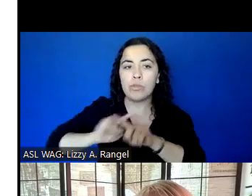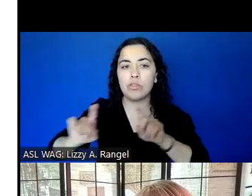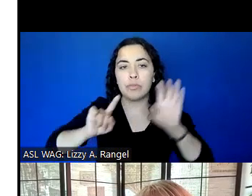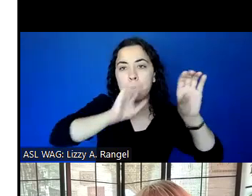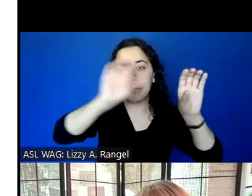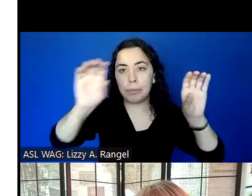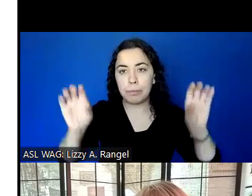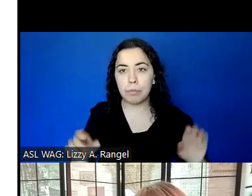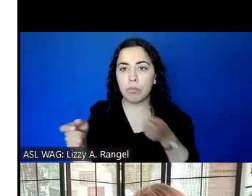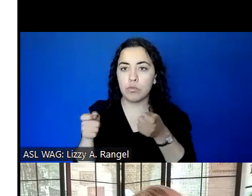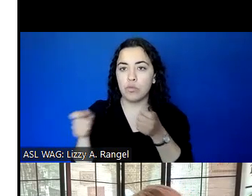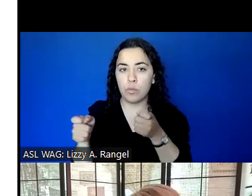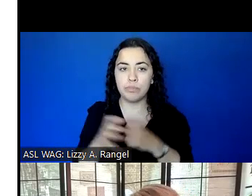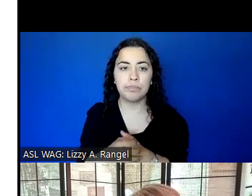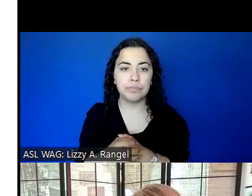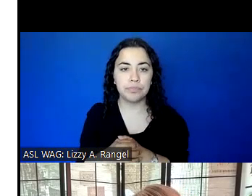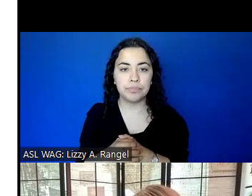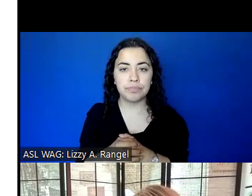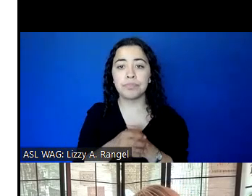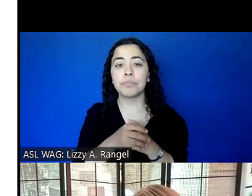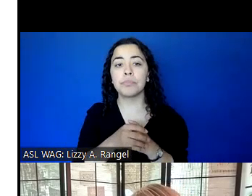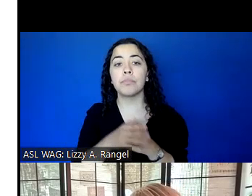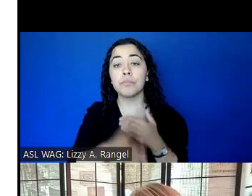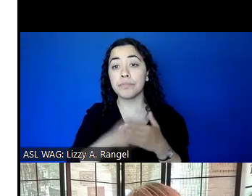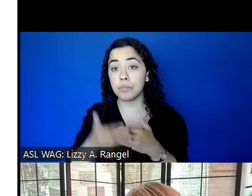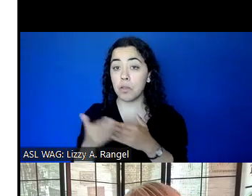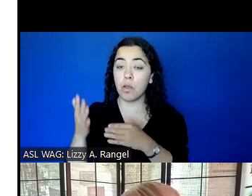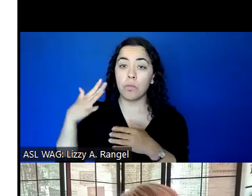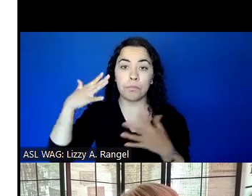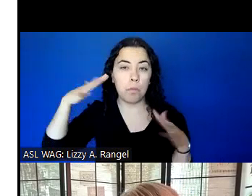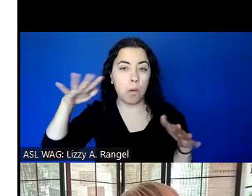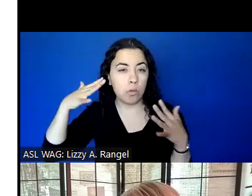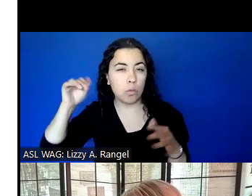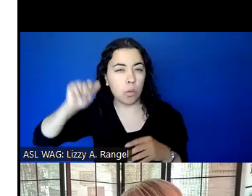These are people who live with palsies from things like Parkinson's or paraplegia from